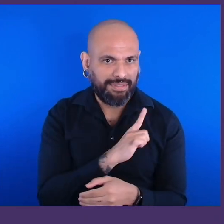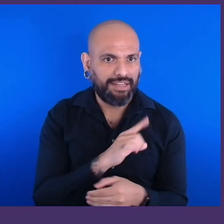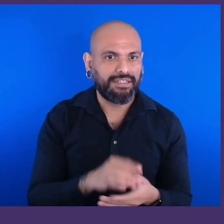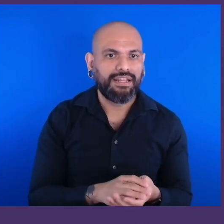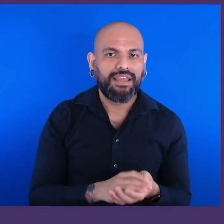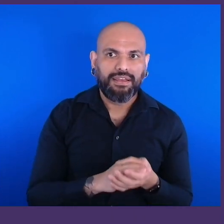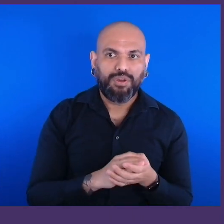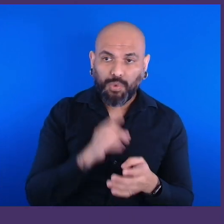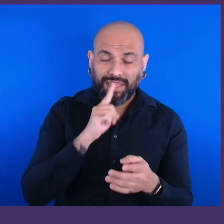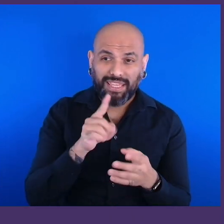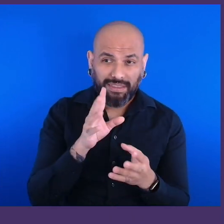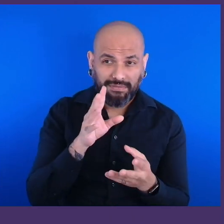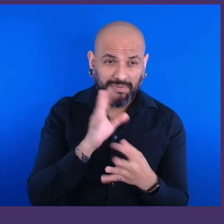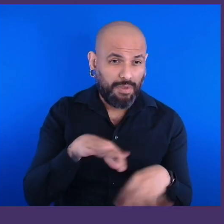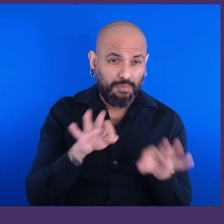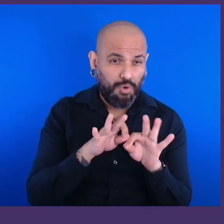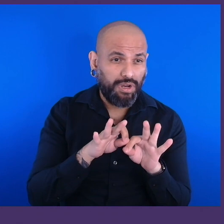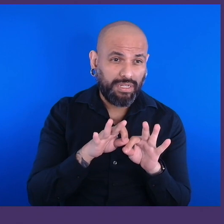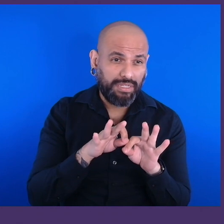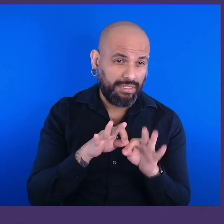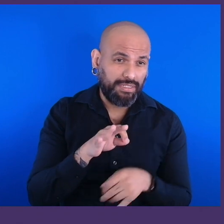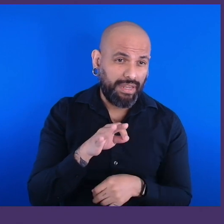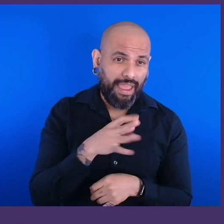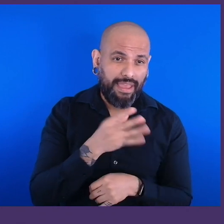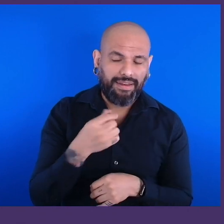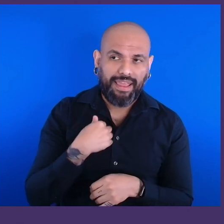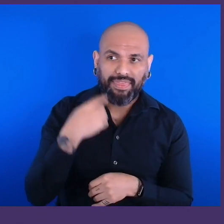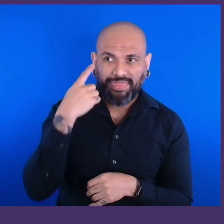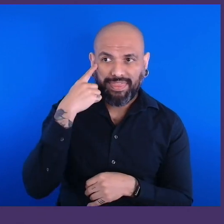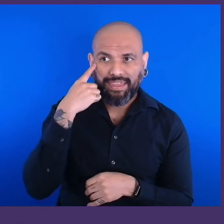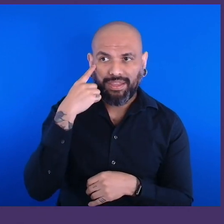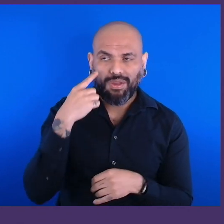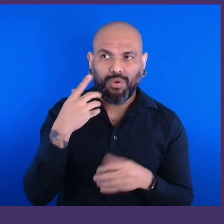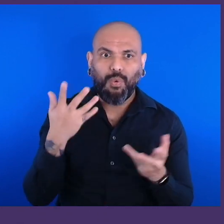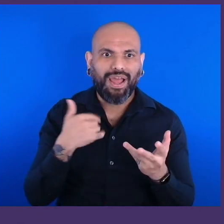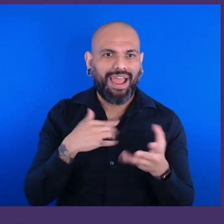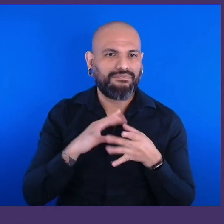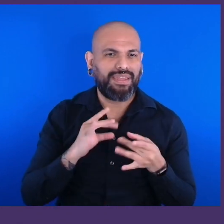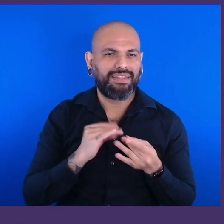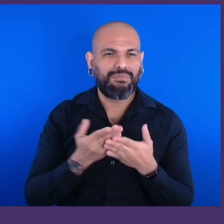And I think what I mentioned before about increasing capacity